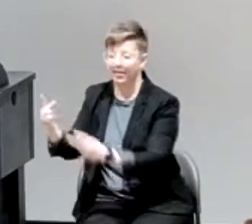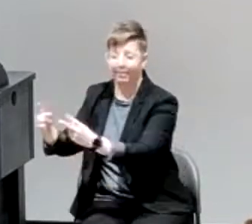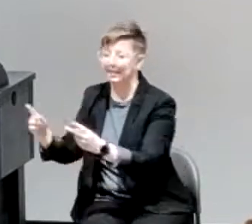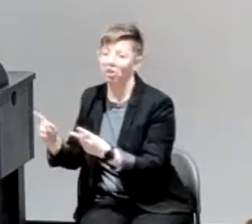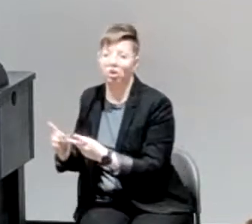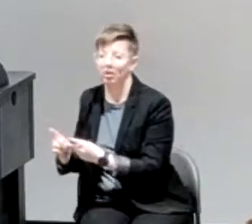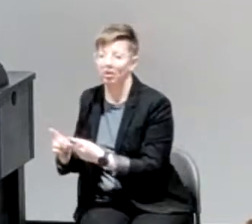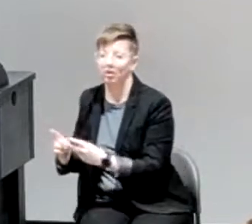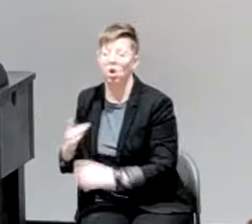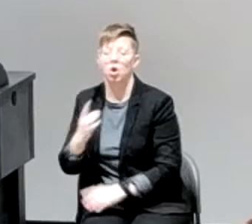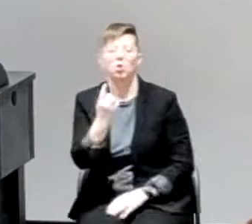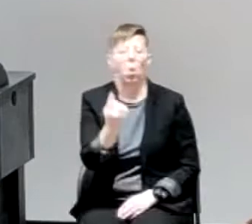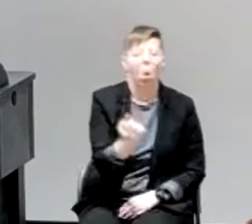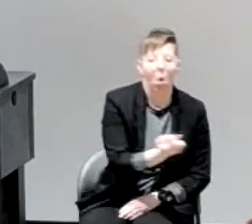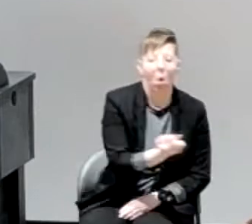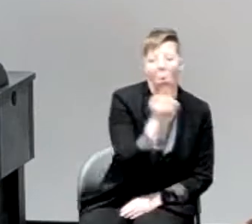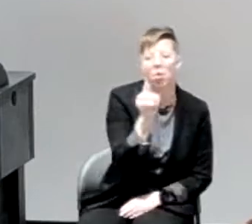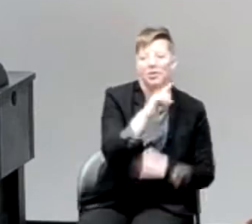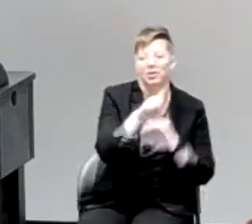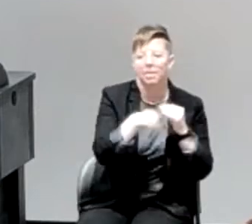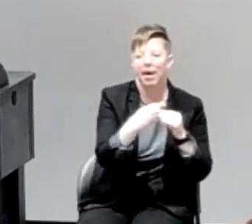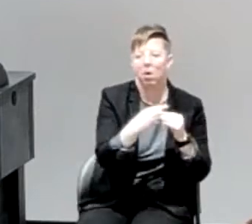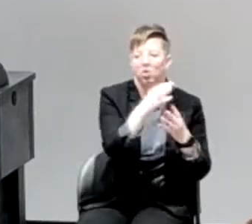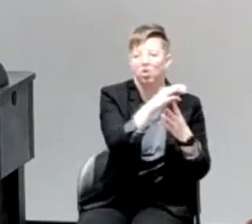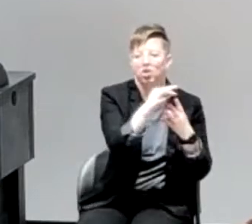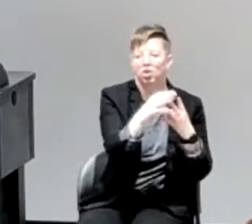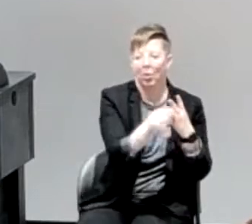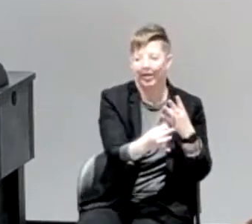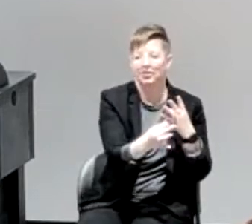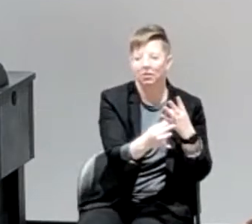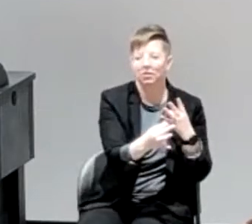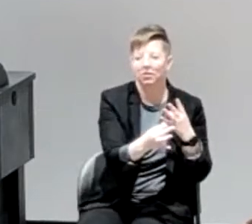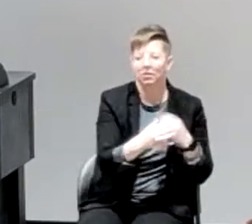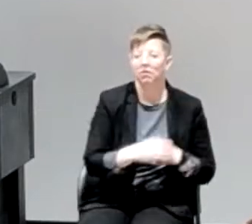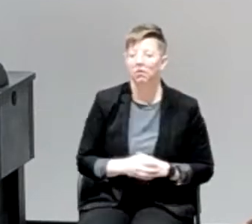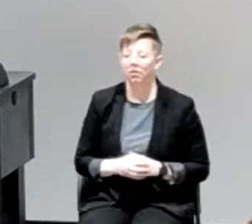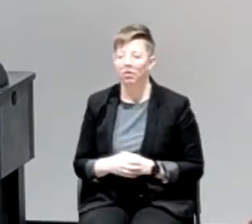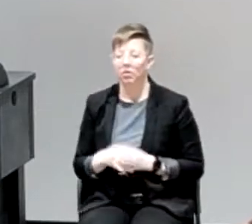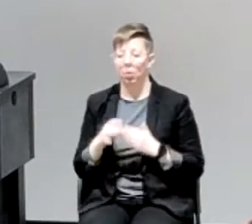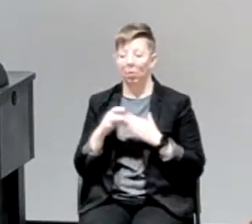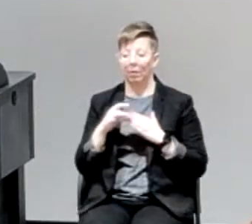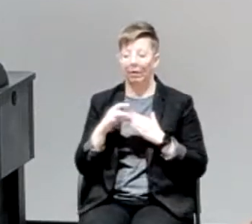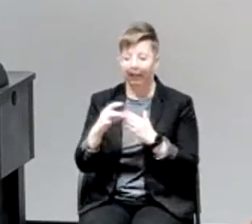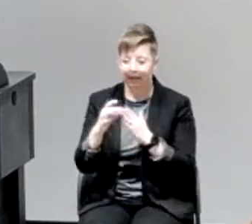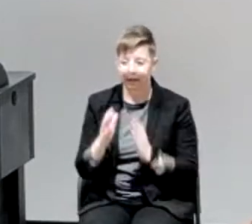You have everything. And leadership is nottologist by virtue of position.